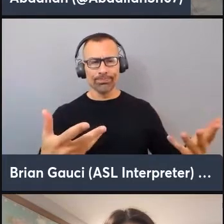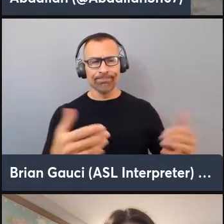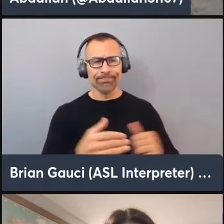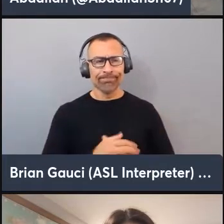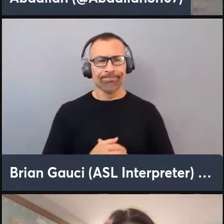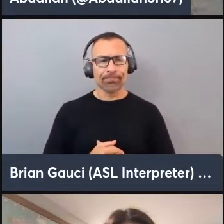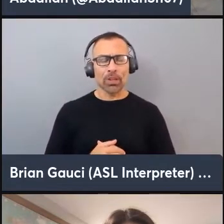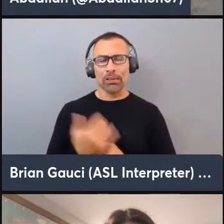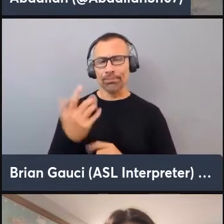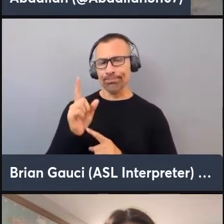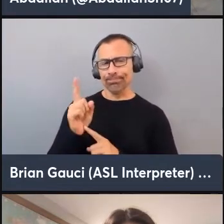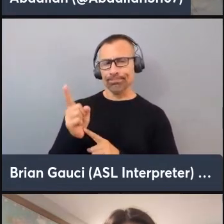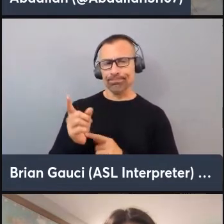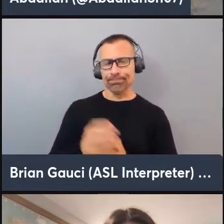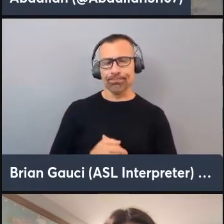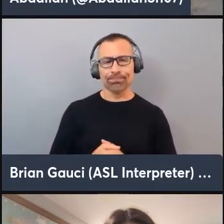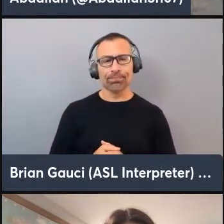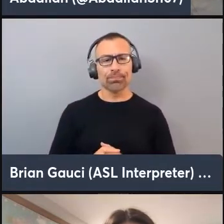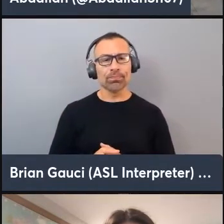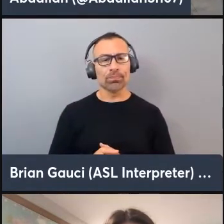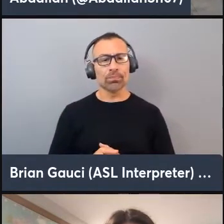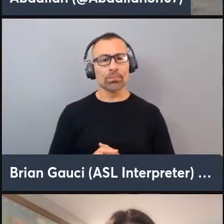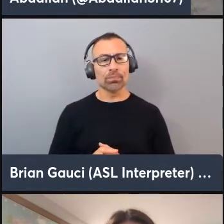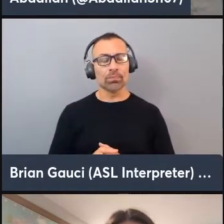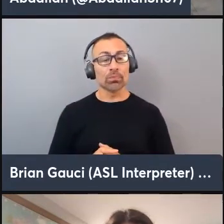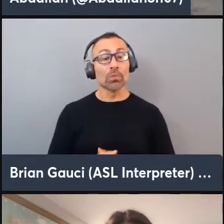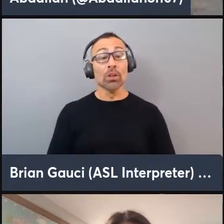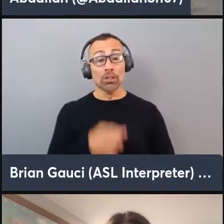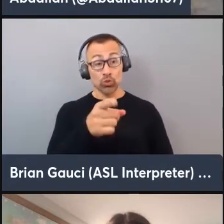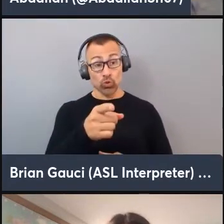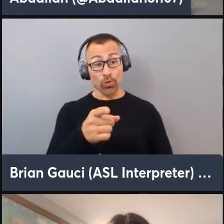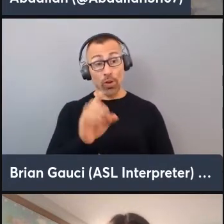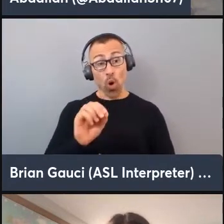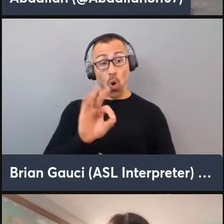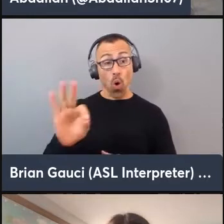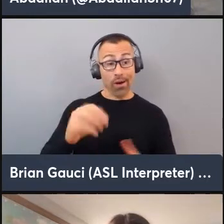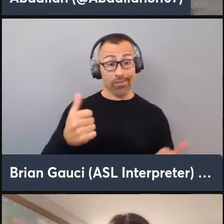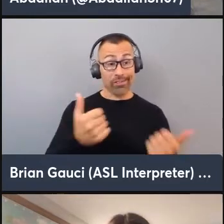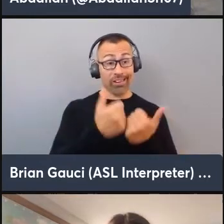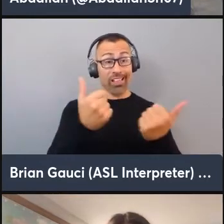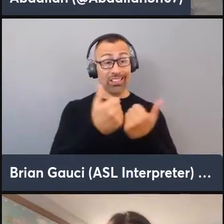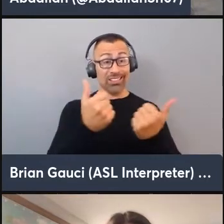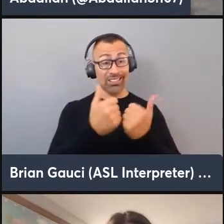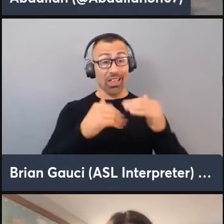this one is the verification of the off challenges. So in here is where you define,